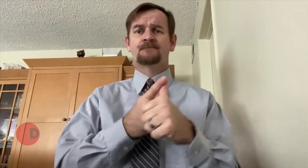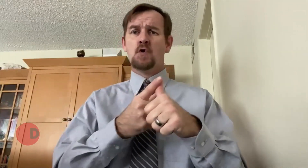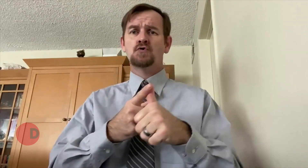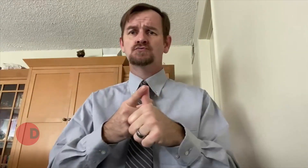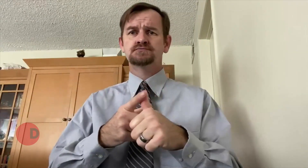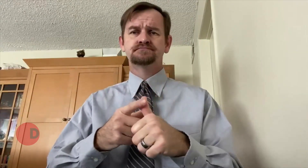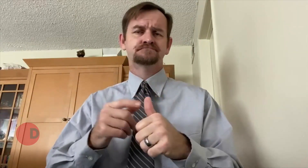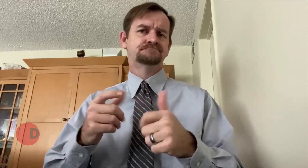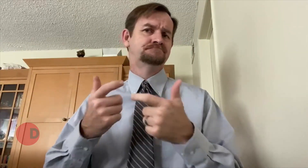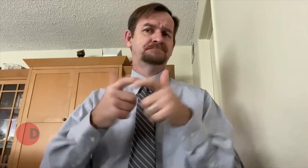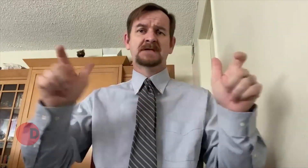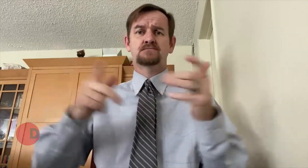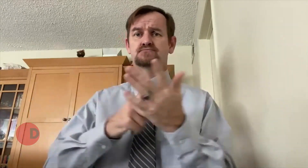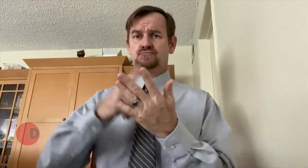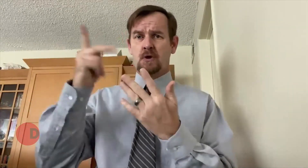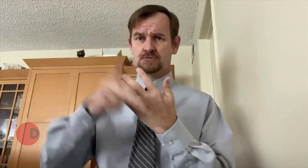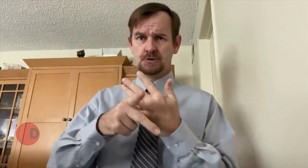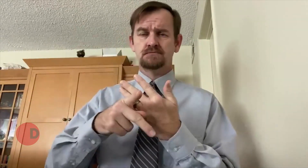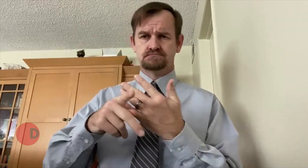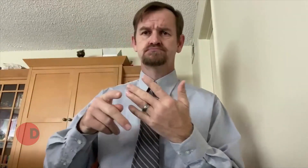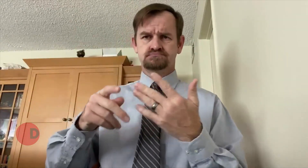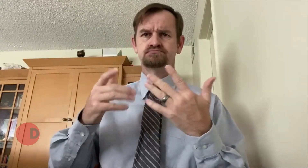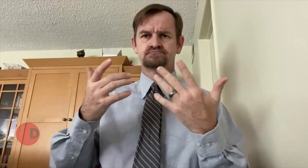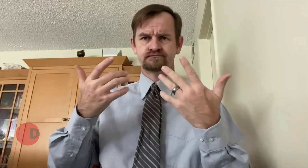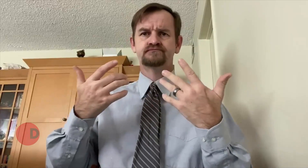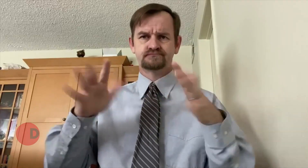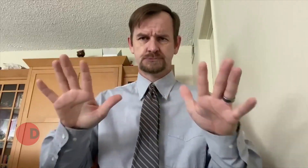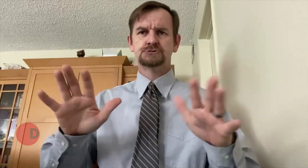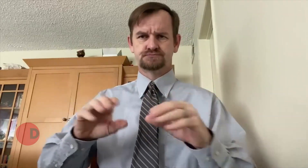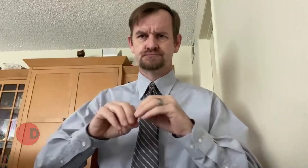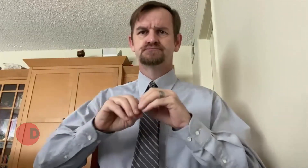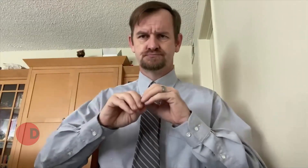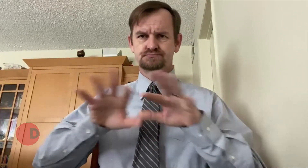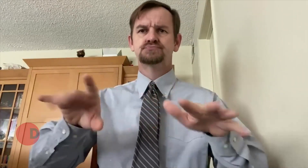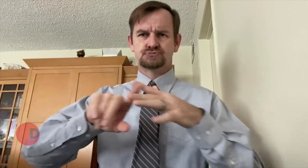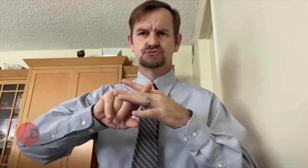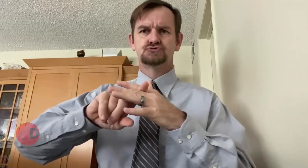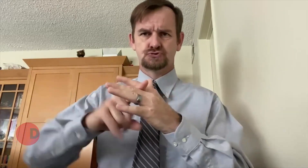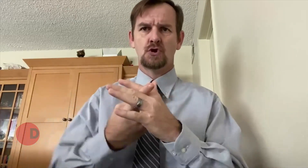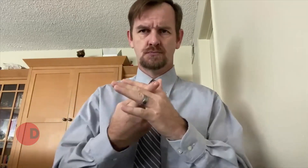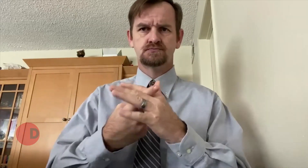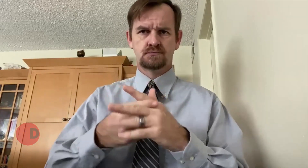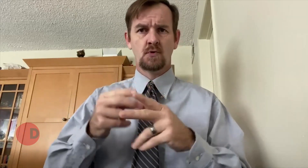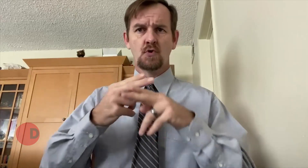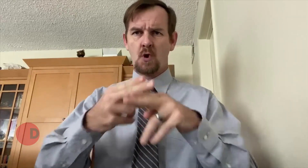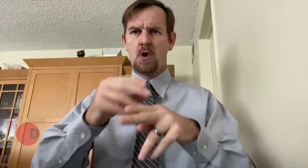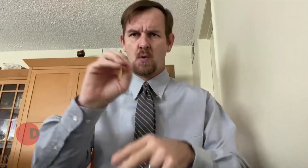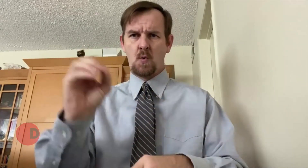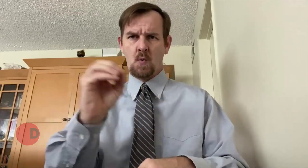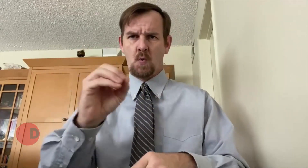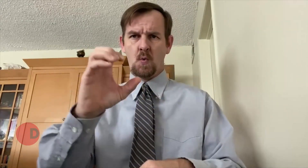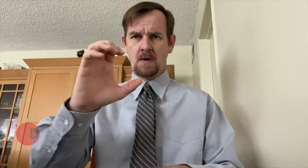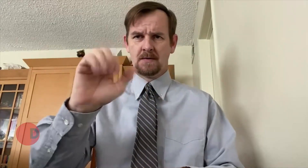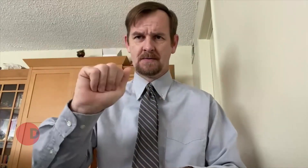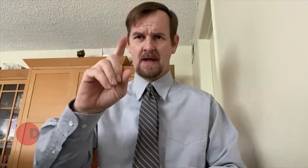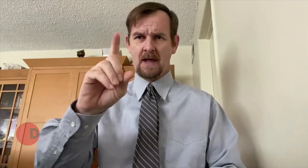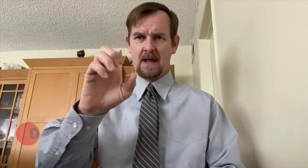Our first big project is that was just released is O-Cademy - which